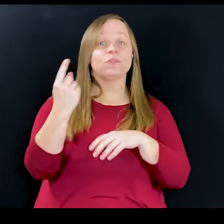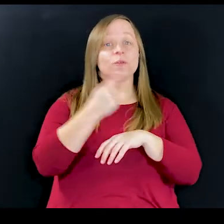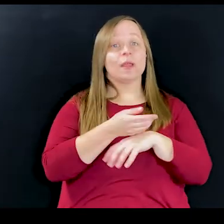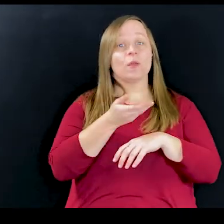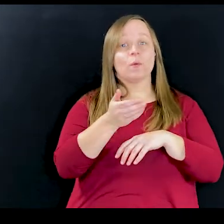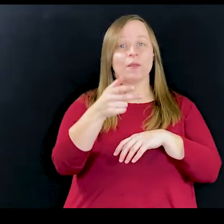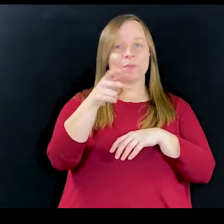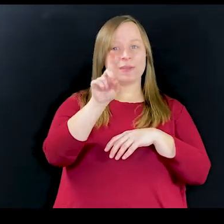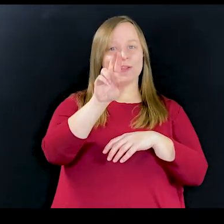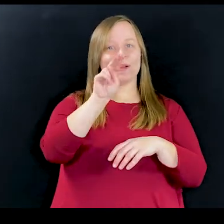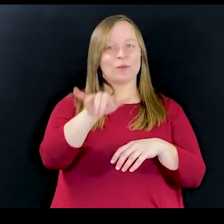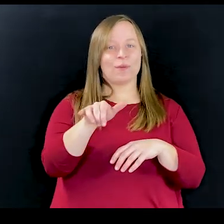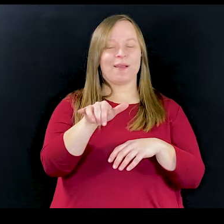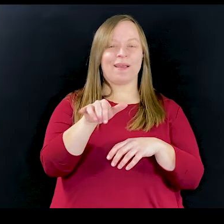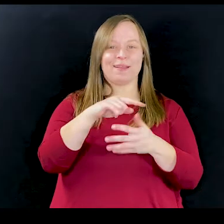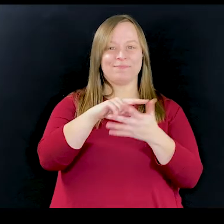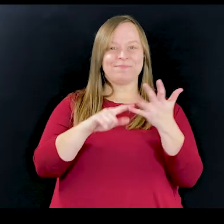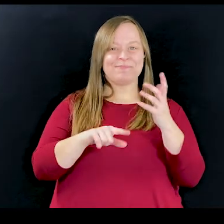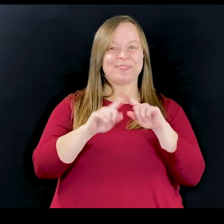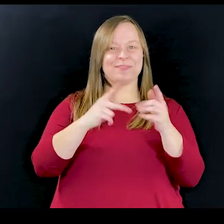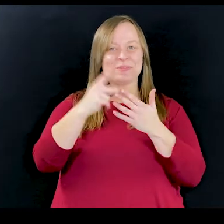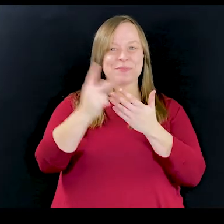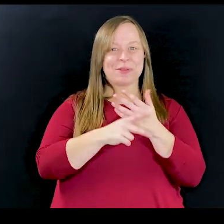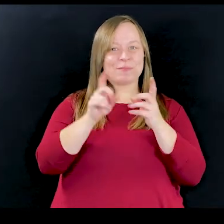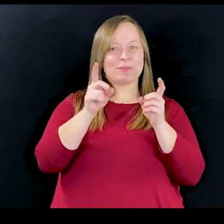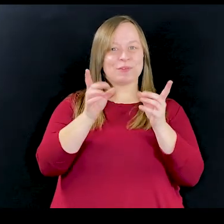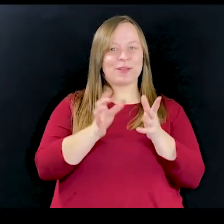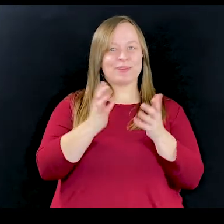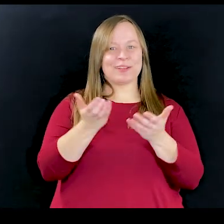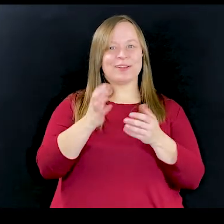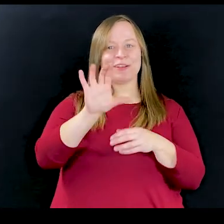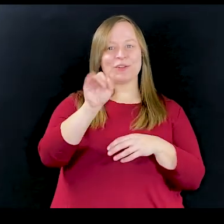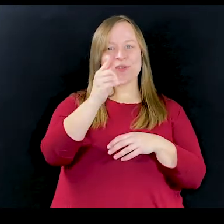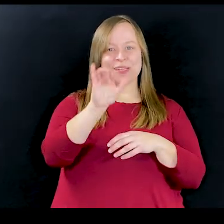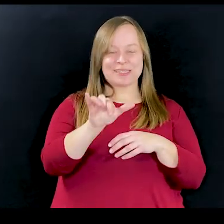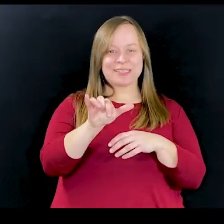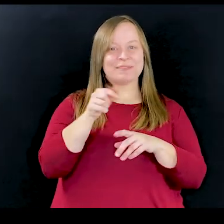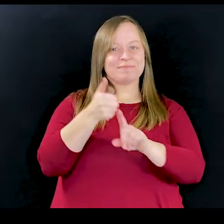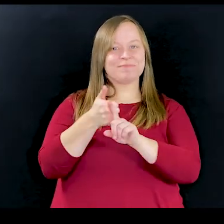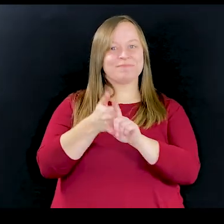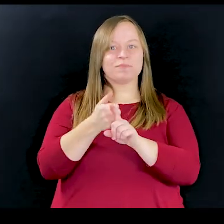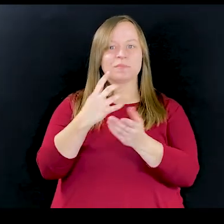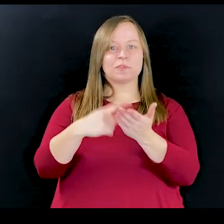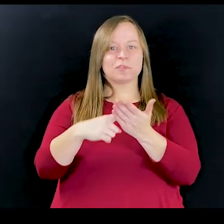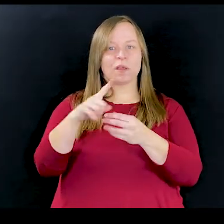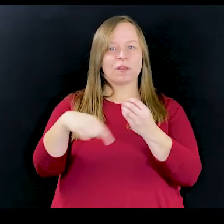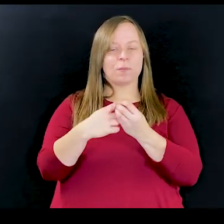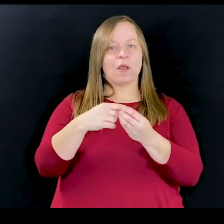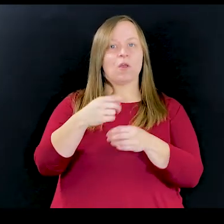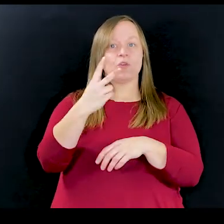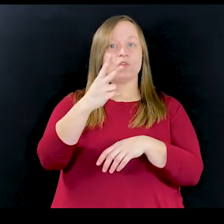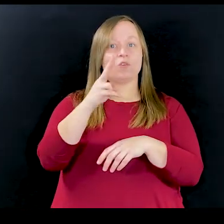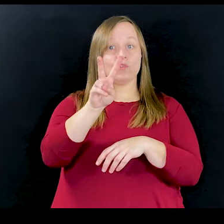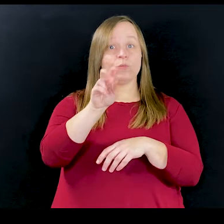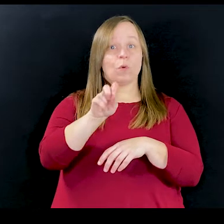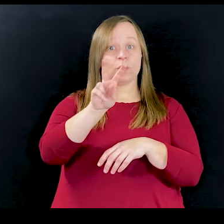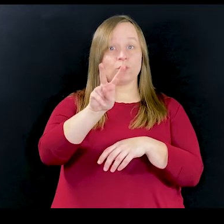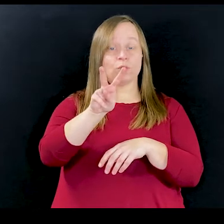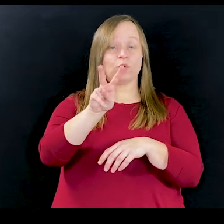Today we welcome DRNY's PAAT, PATBI, and PAVA Director, Christy Asbee. And she's here to discuss the $2.2 million